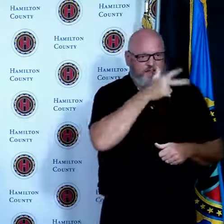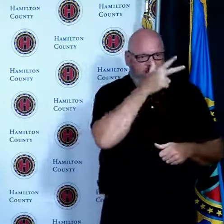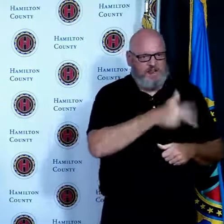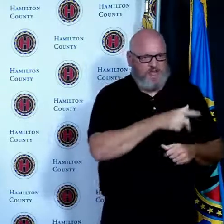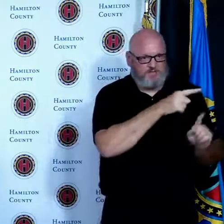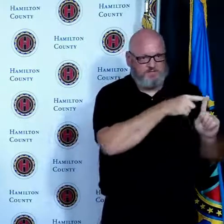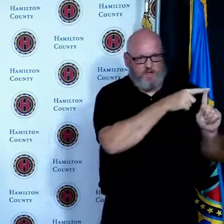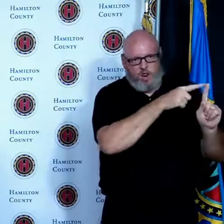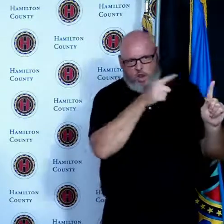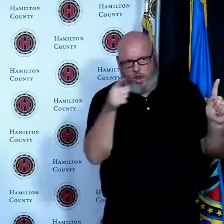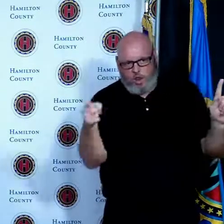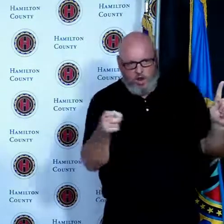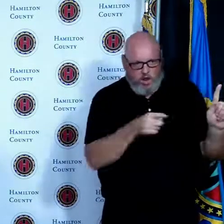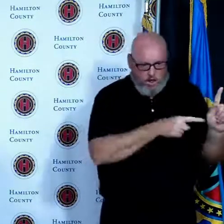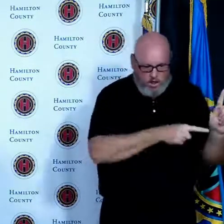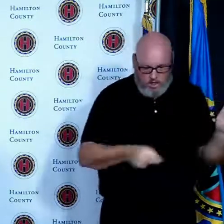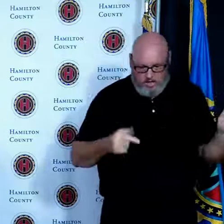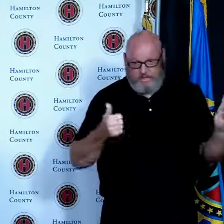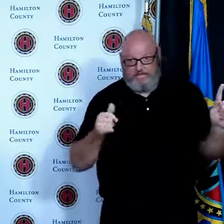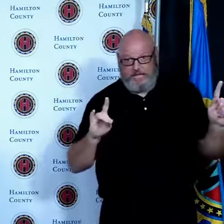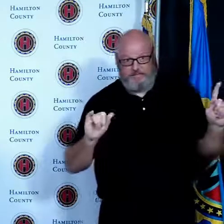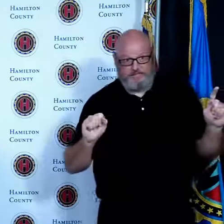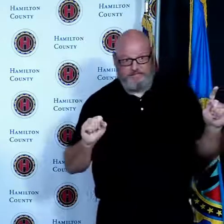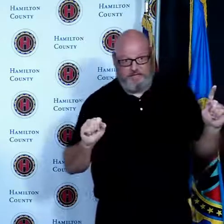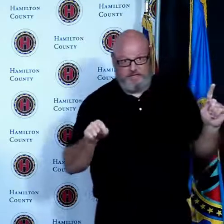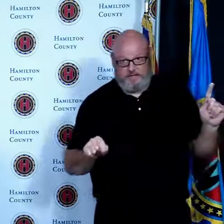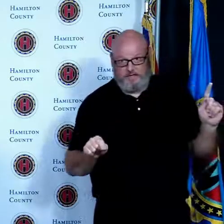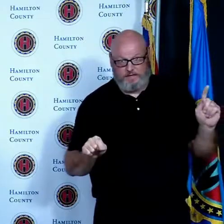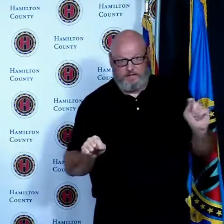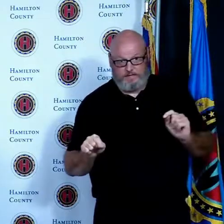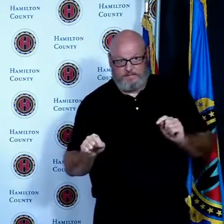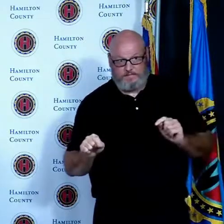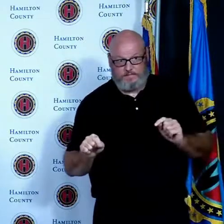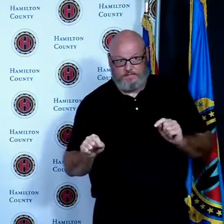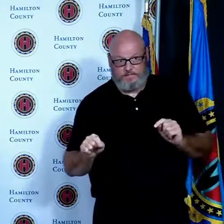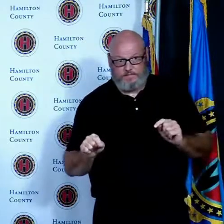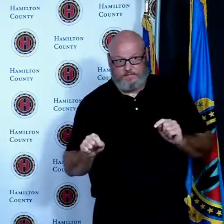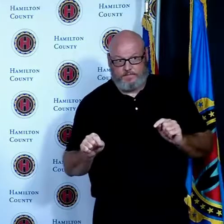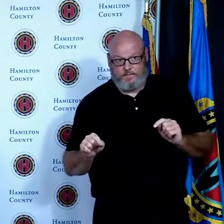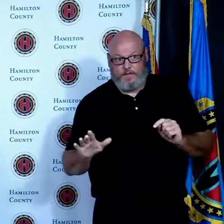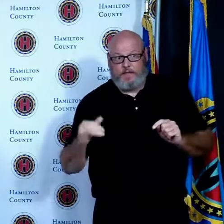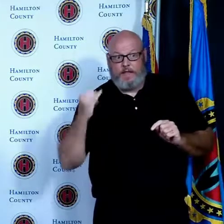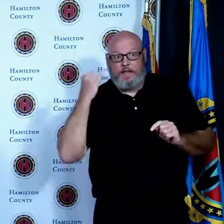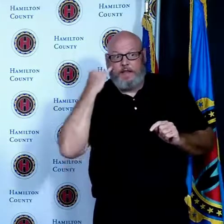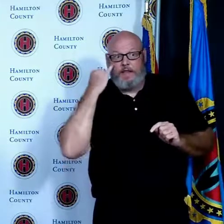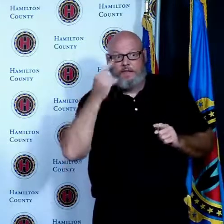you might have to stay home longer if your symptoms go all the way to the end of that 10 days you have to be symptom free for another day